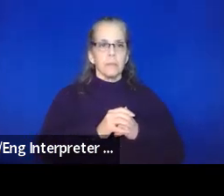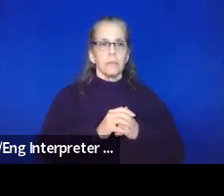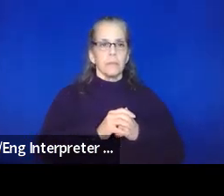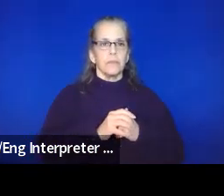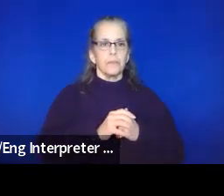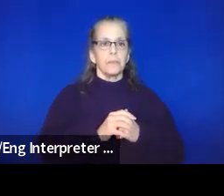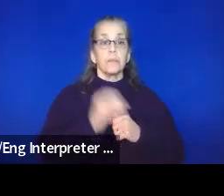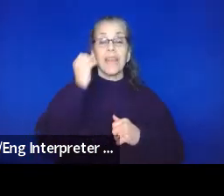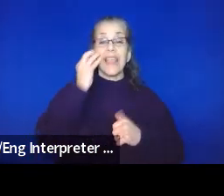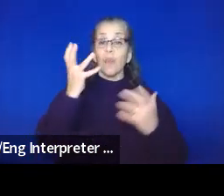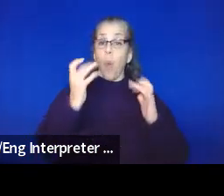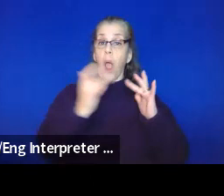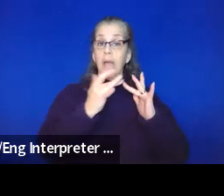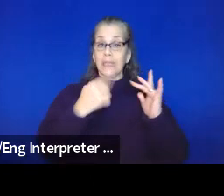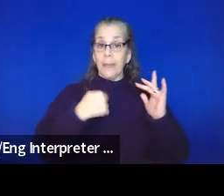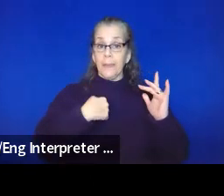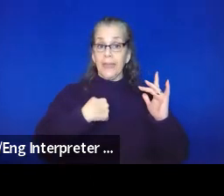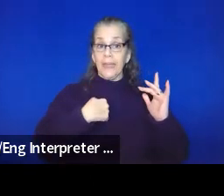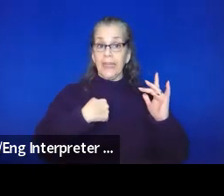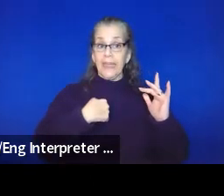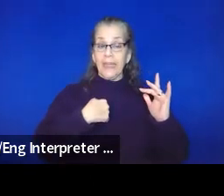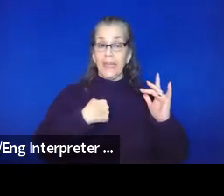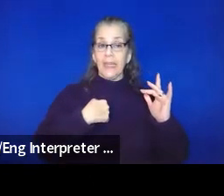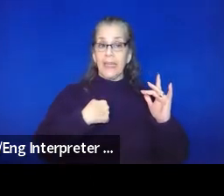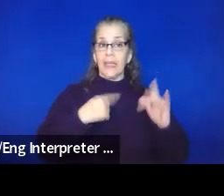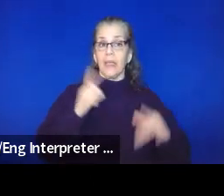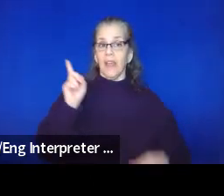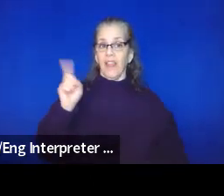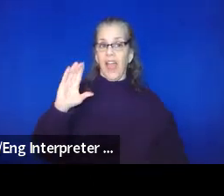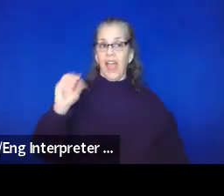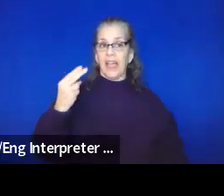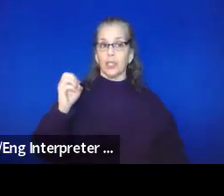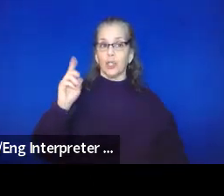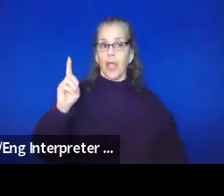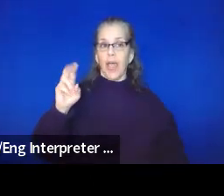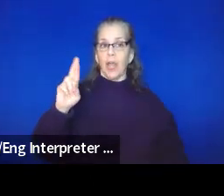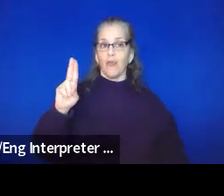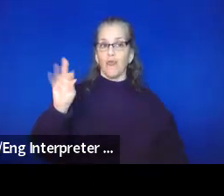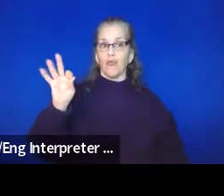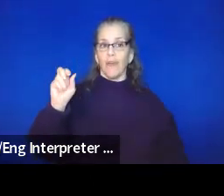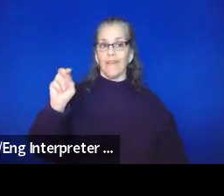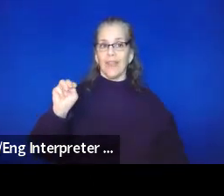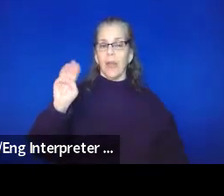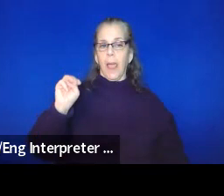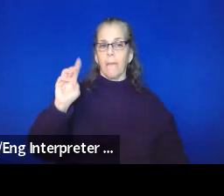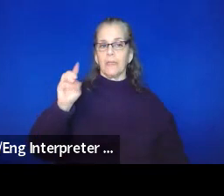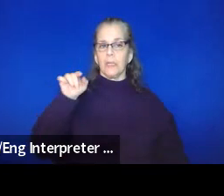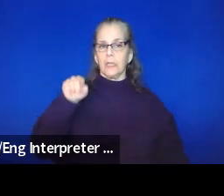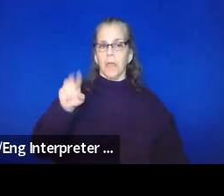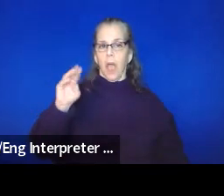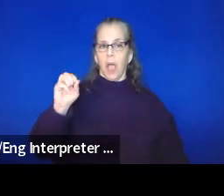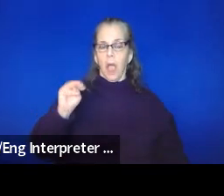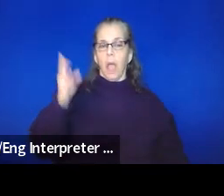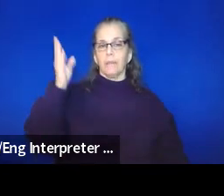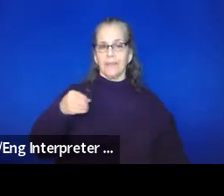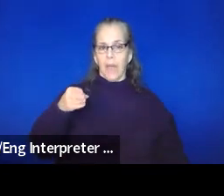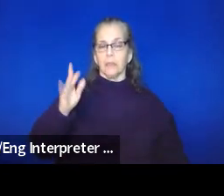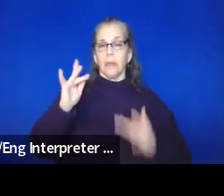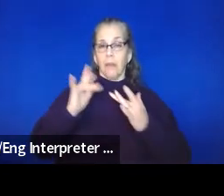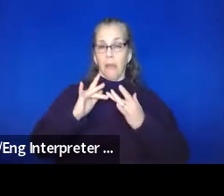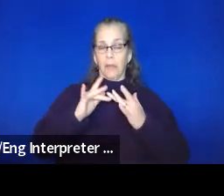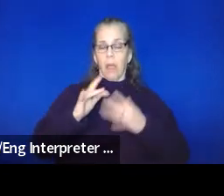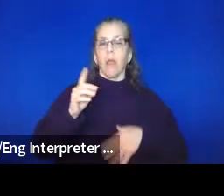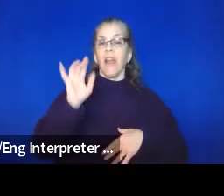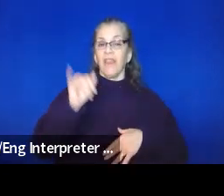If you want to contact me, this www.chadruffinmd.com/contact ends up in my inbox. If you want to chat with